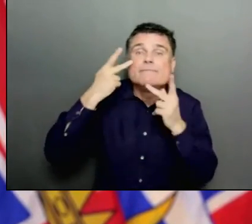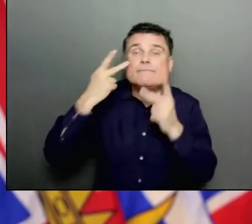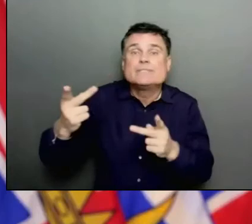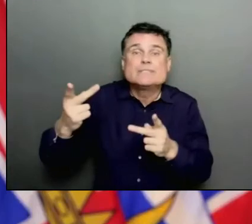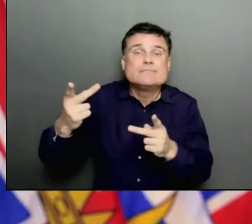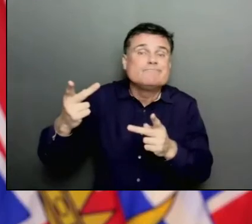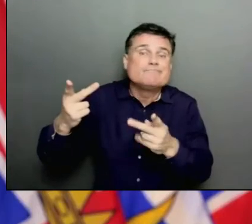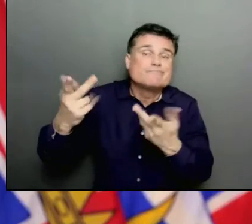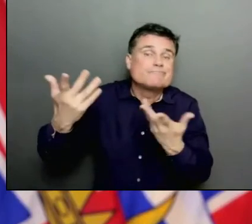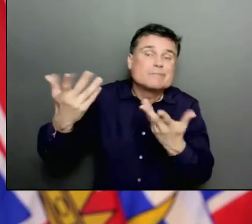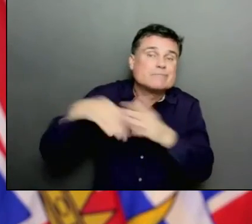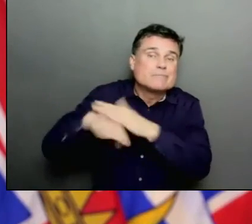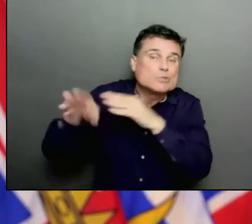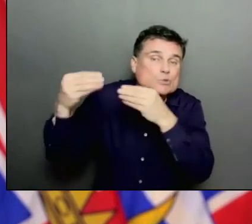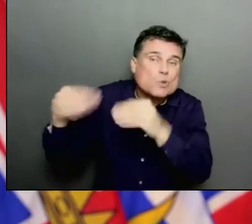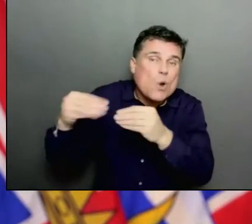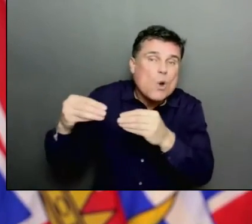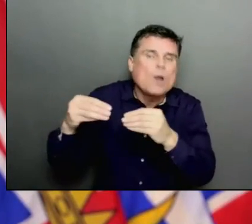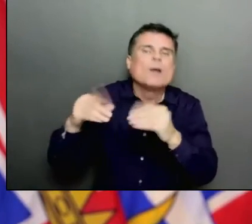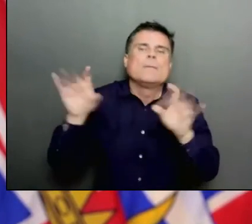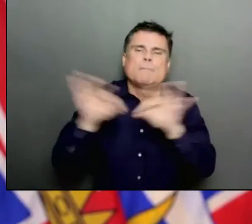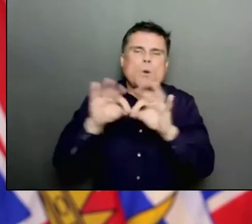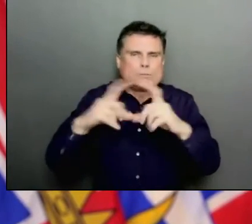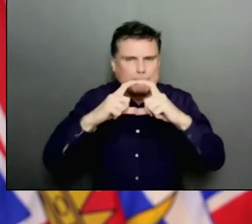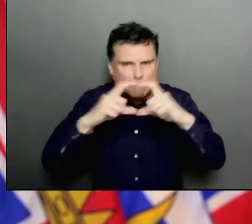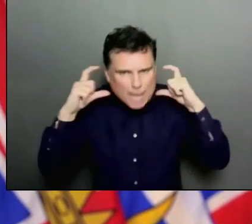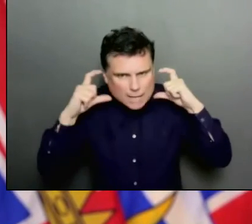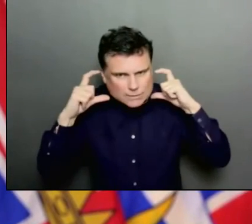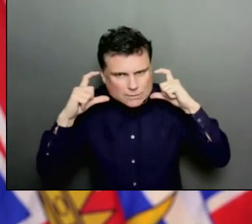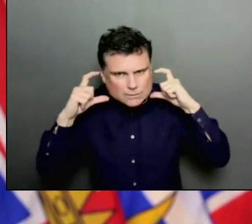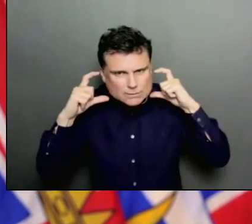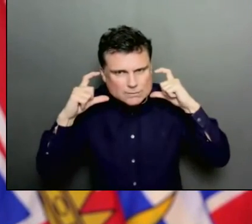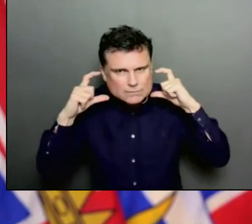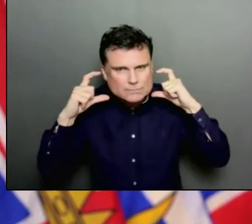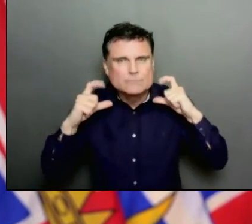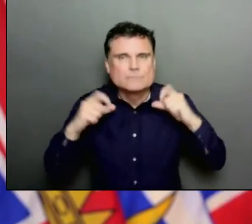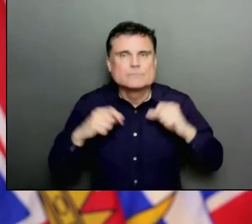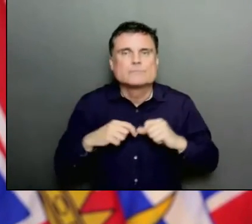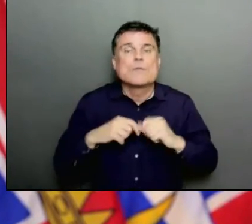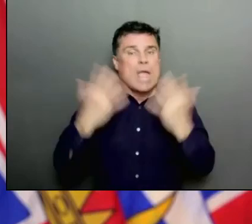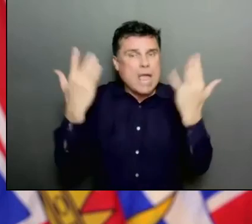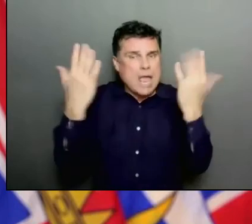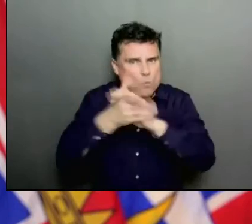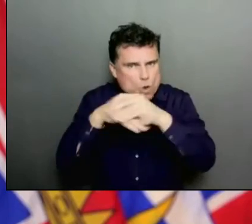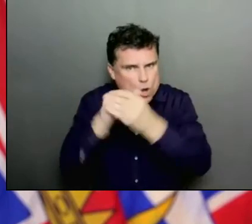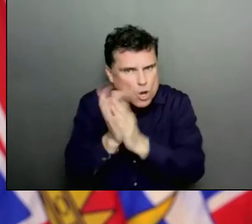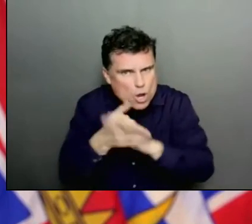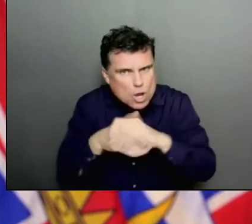settings, we know we can reduce and stop trans transmission of this virus. With Christmas two days